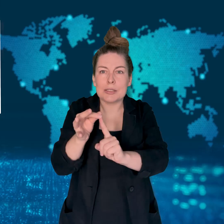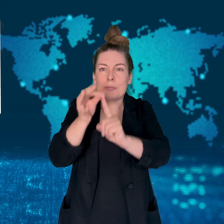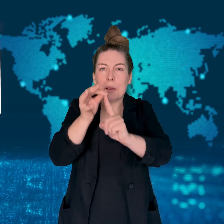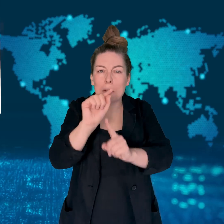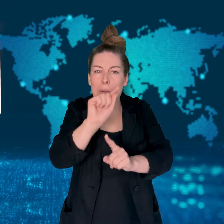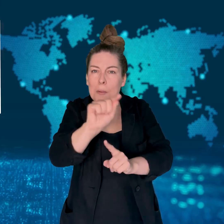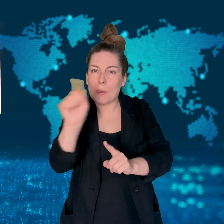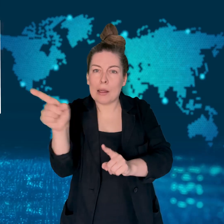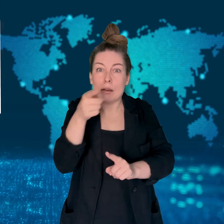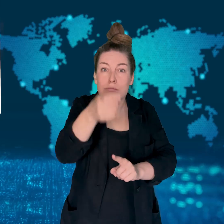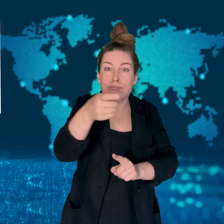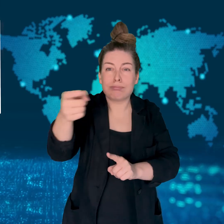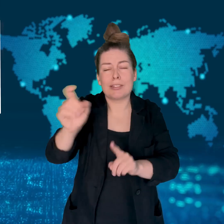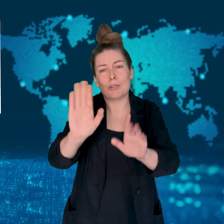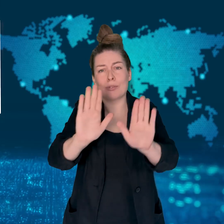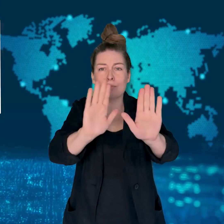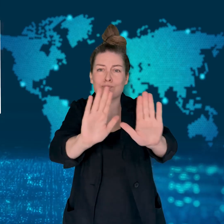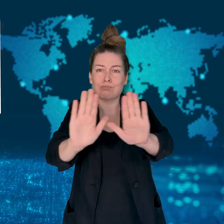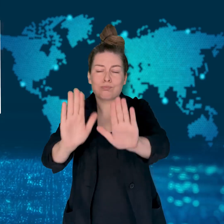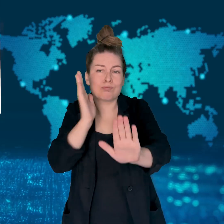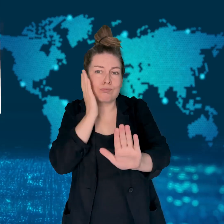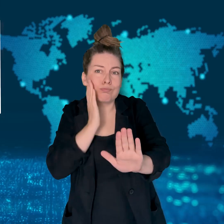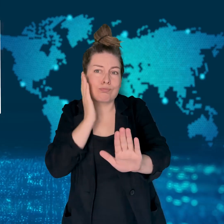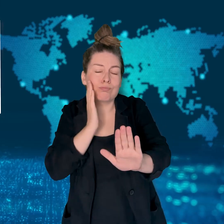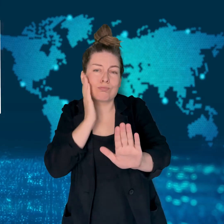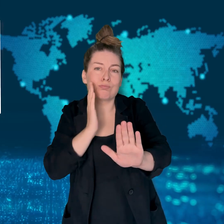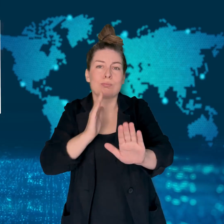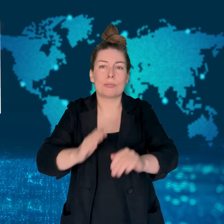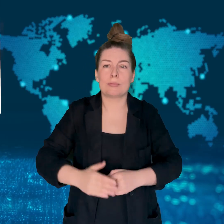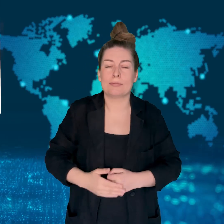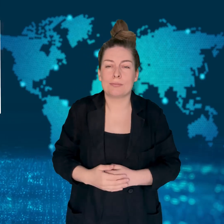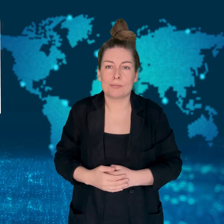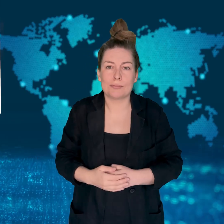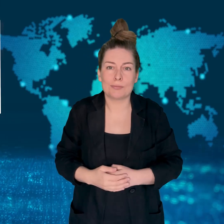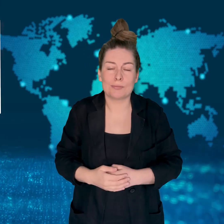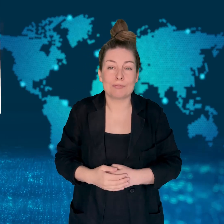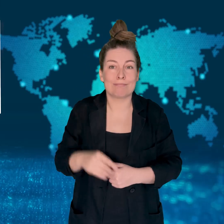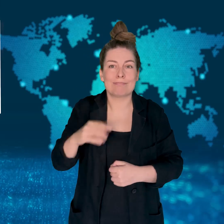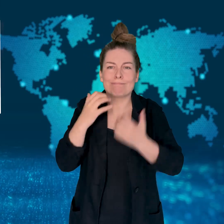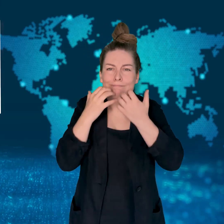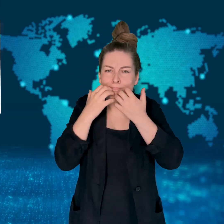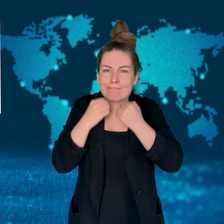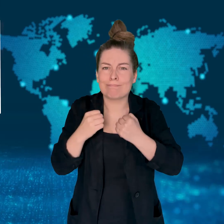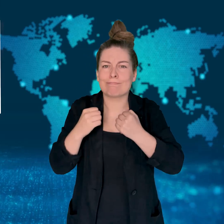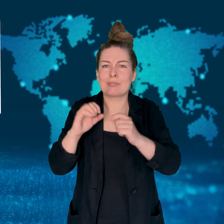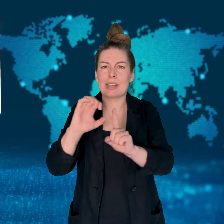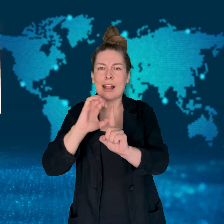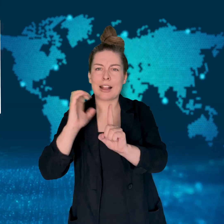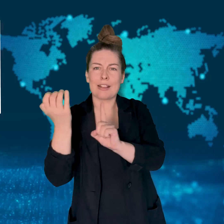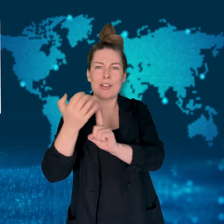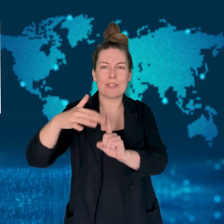They ordered several species to be spared.